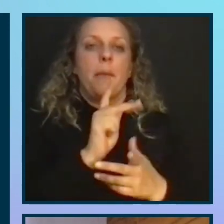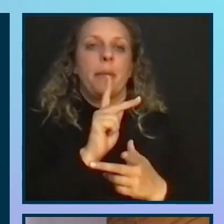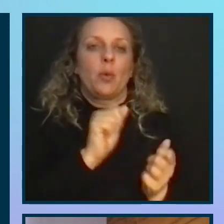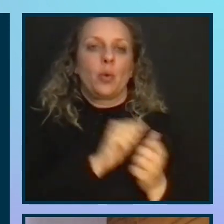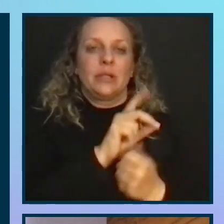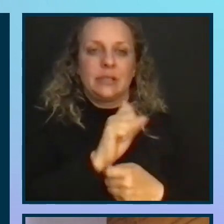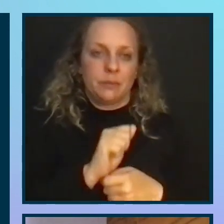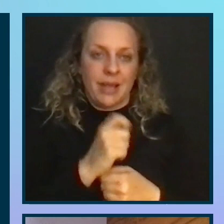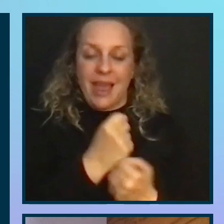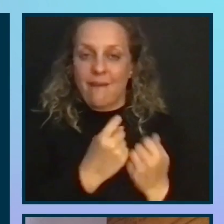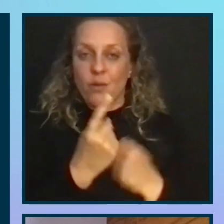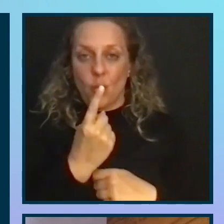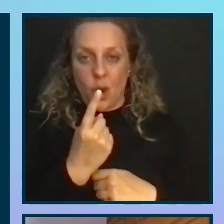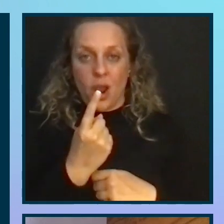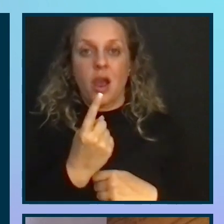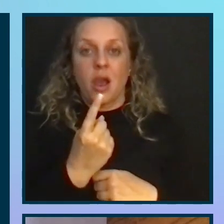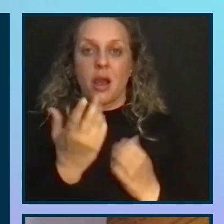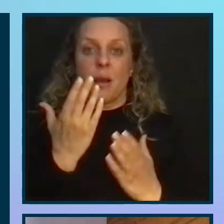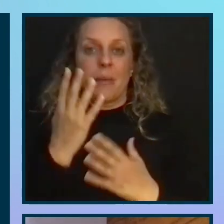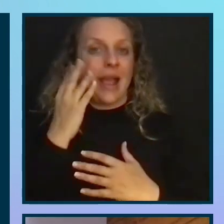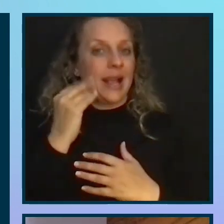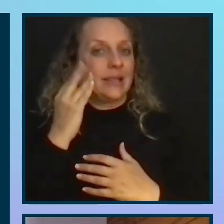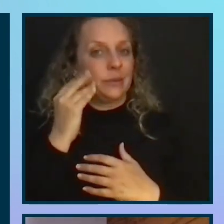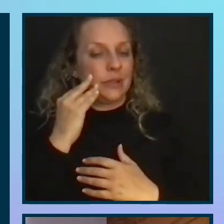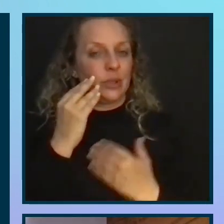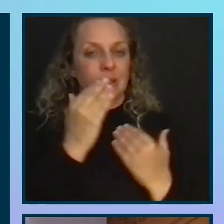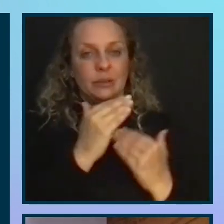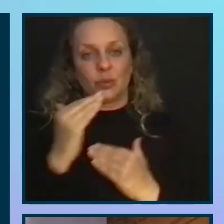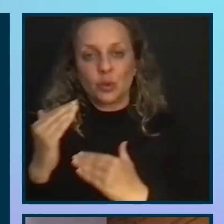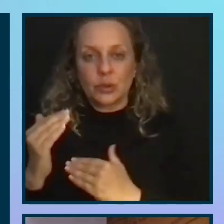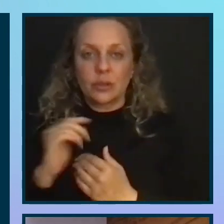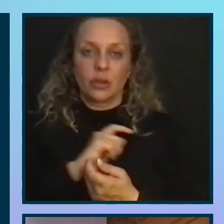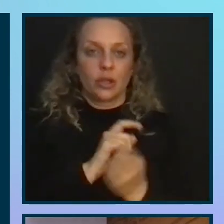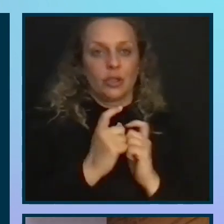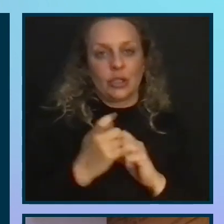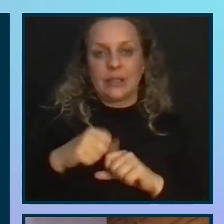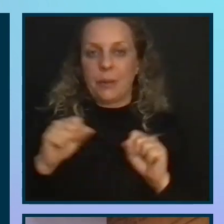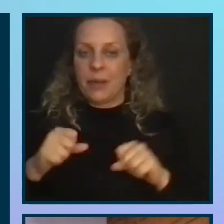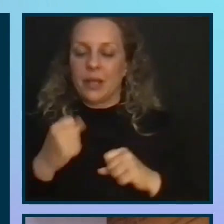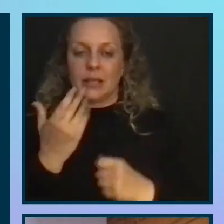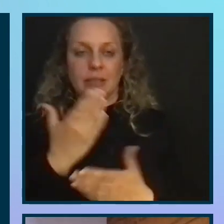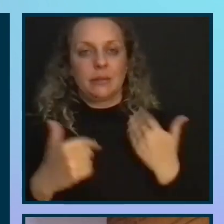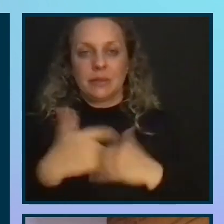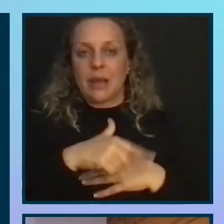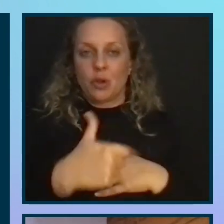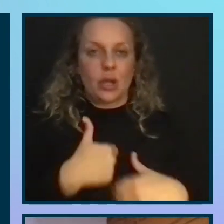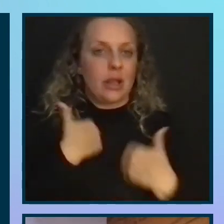everyone may experience restriction or change inability at some point, whether it be situational,